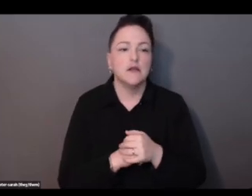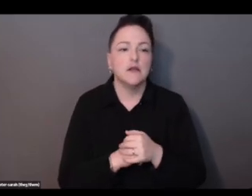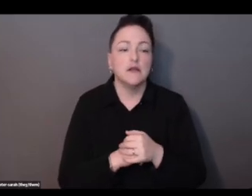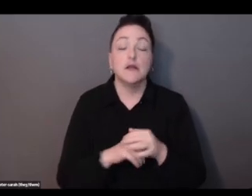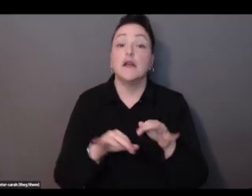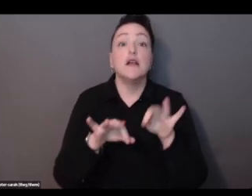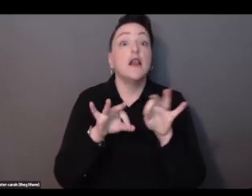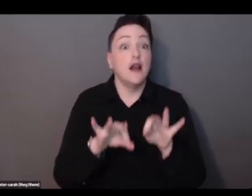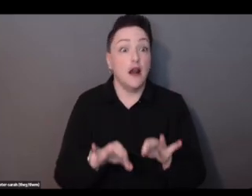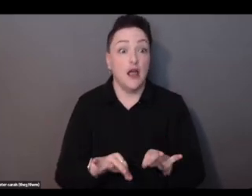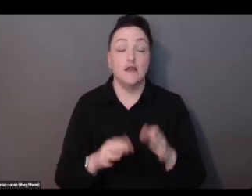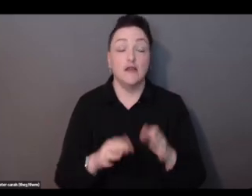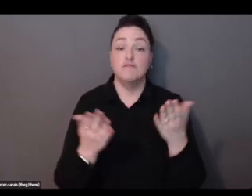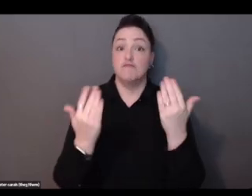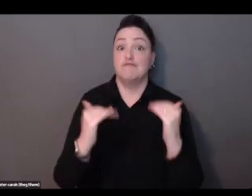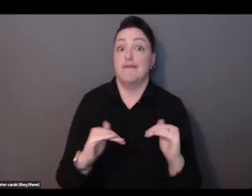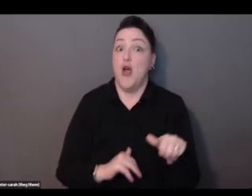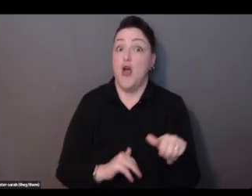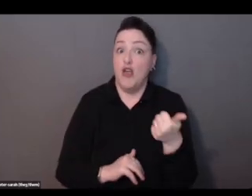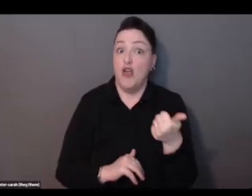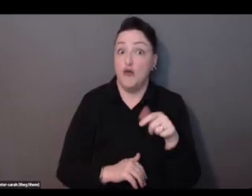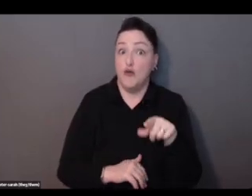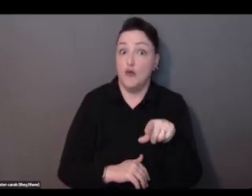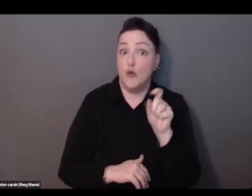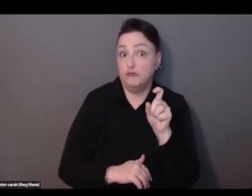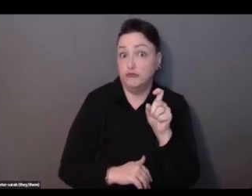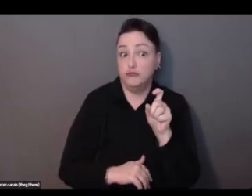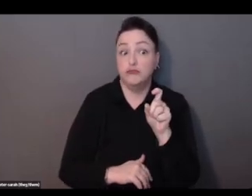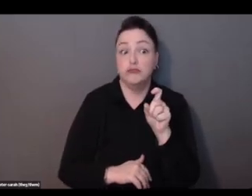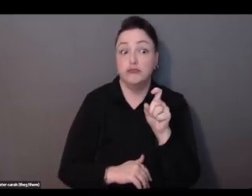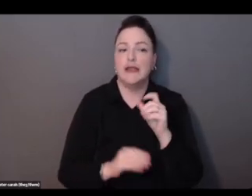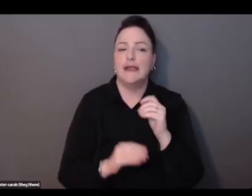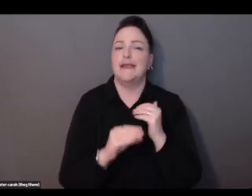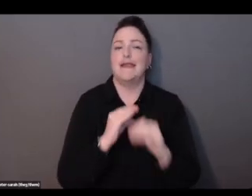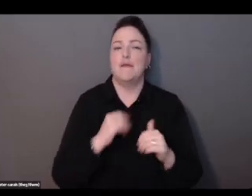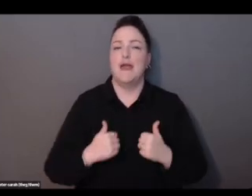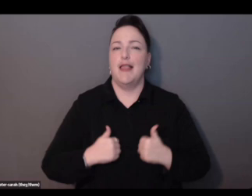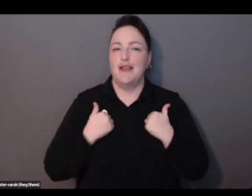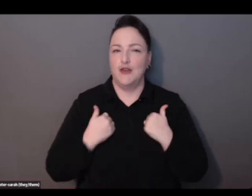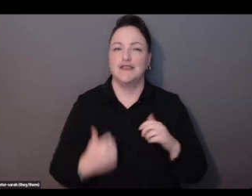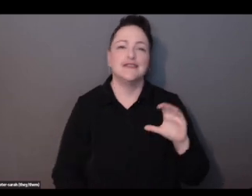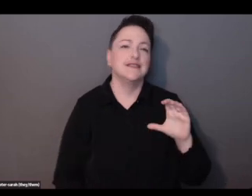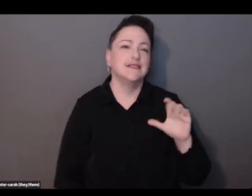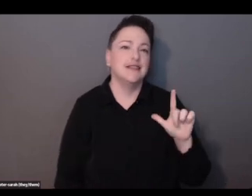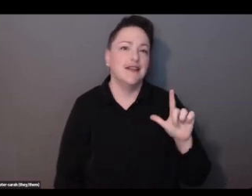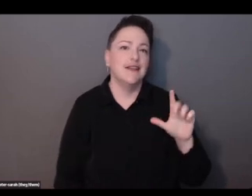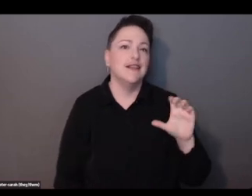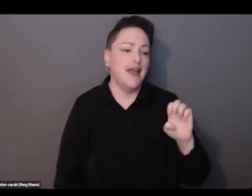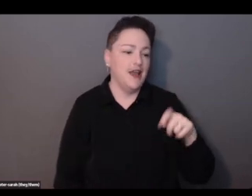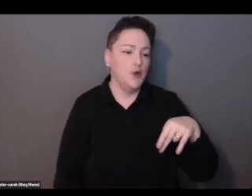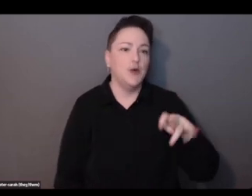we also provide our email address, CLEquity@brandeis.edu if you